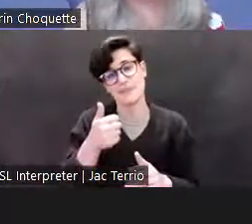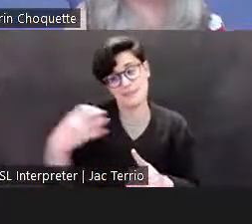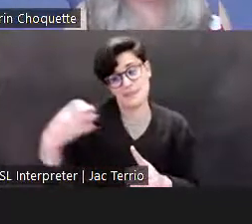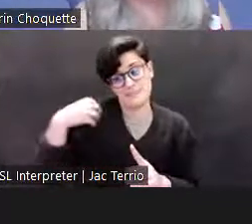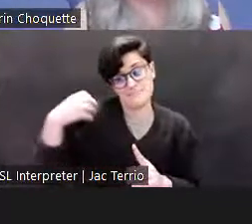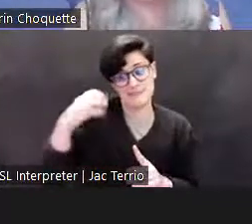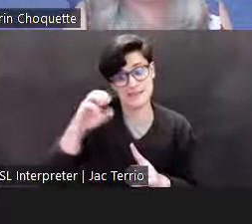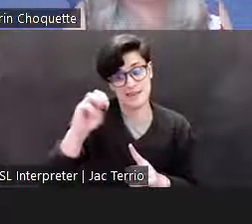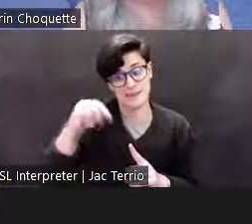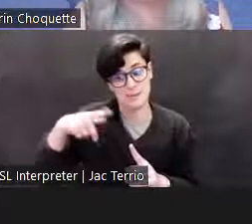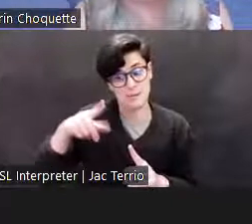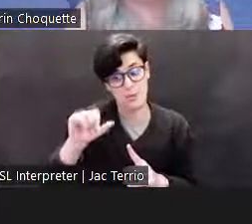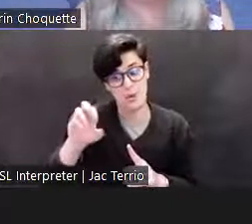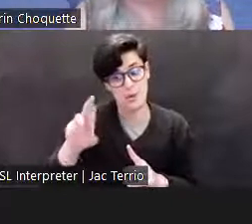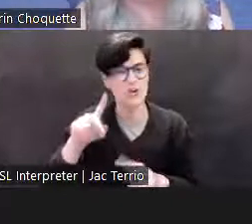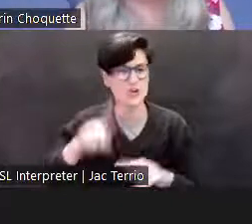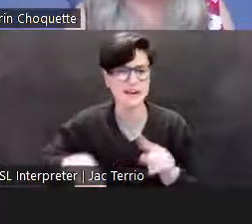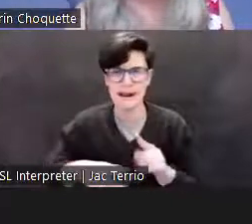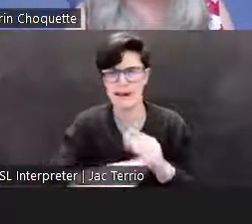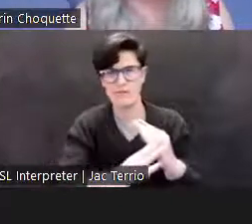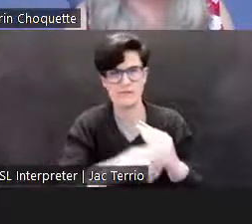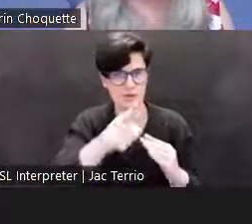applying for Ctp. 15:53:21 Leave benefits, but you are required